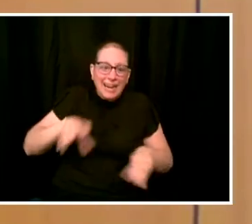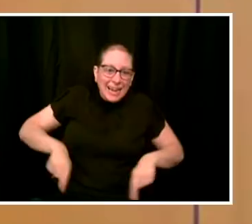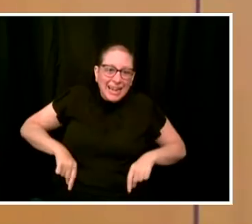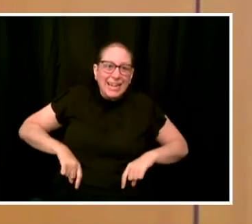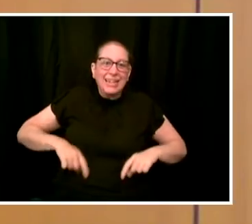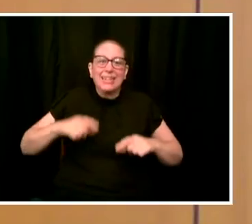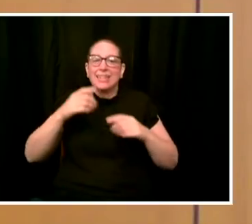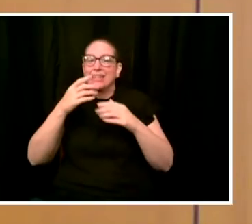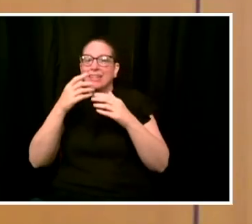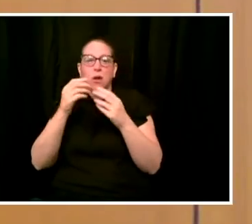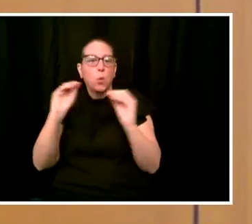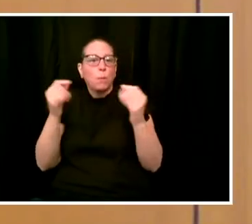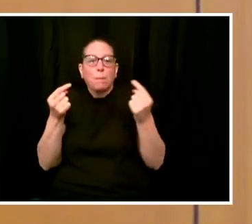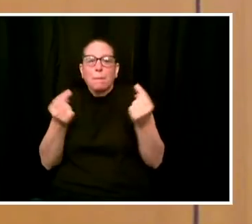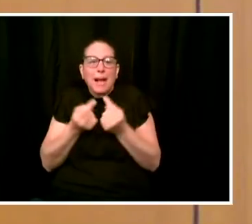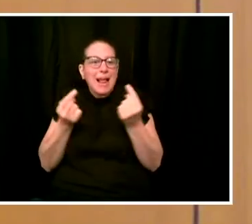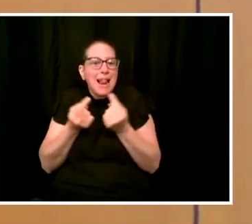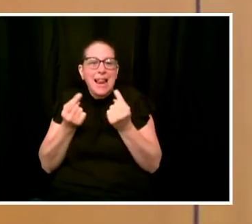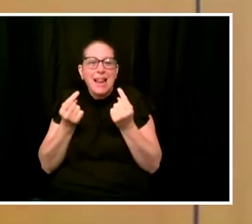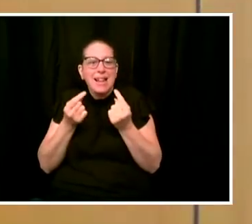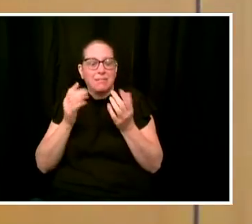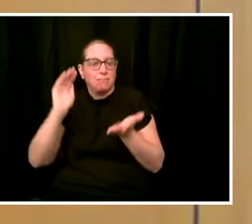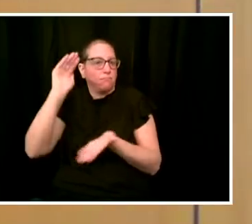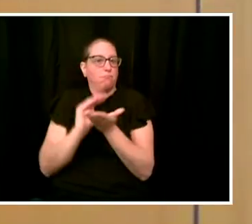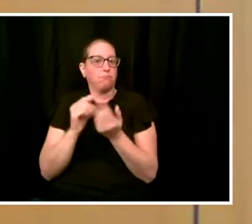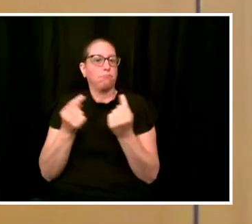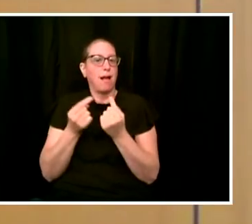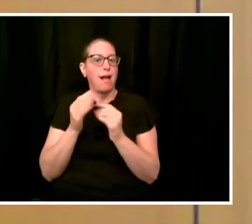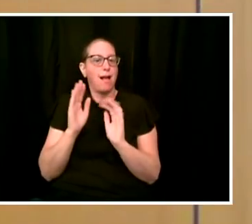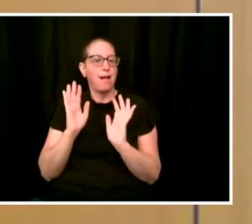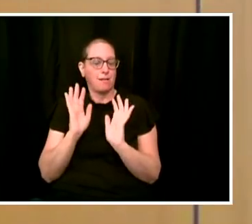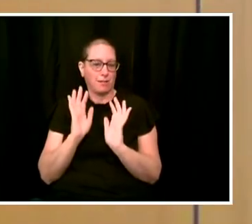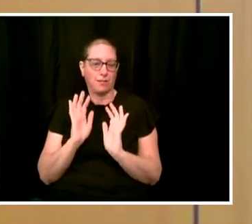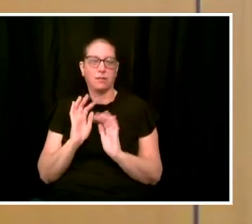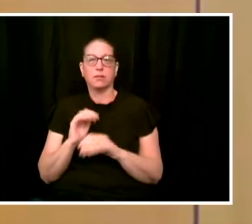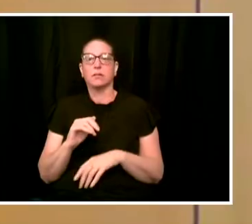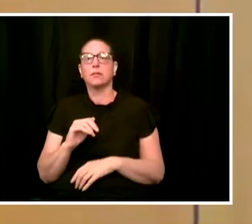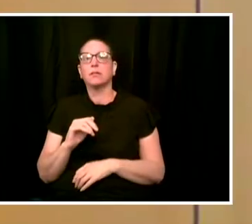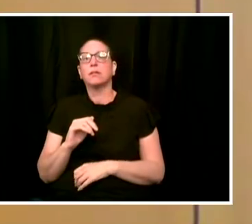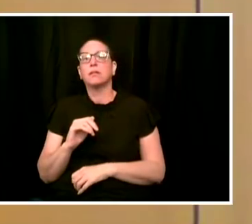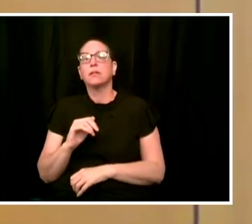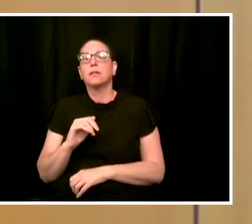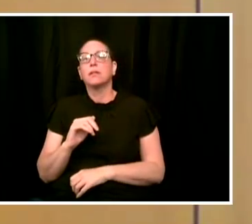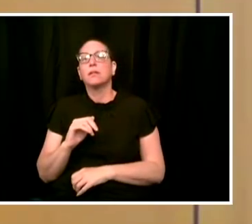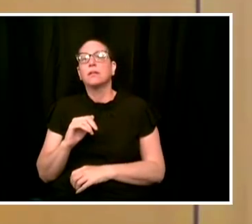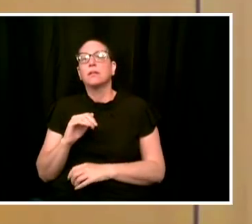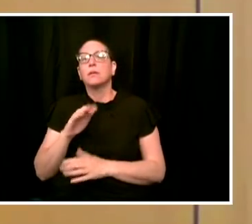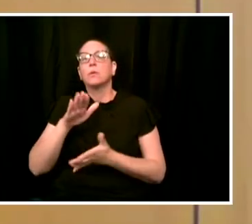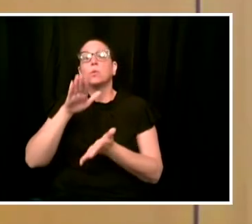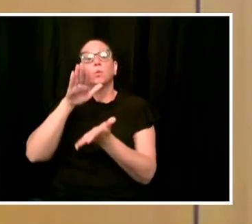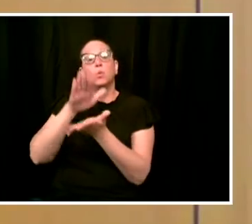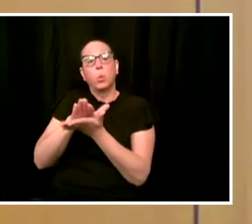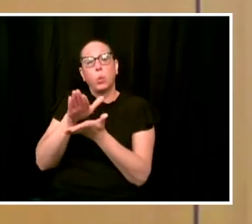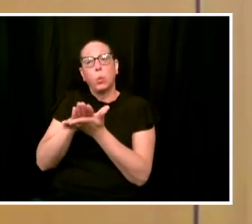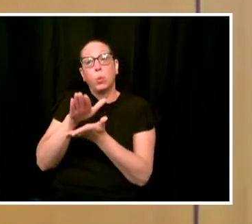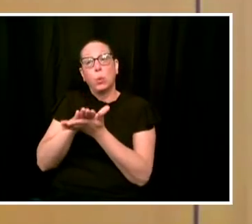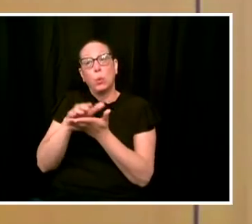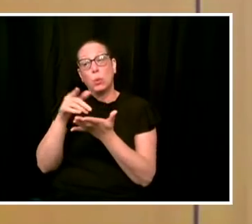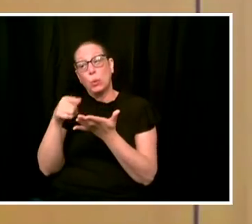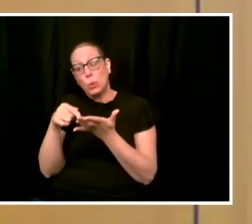SO THEY CAN ACT